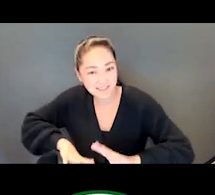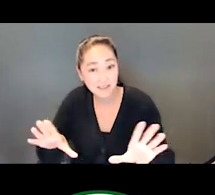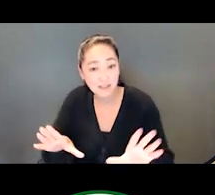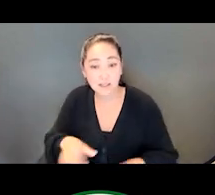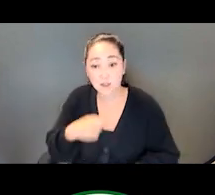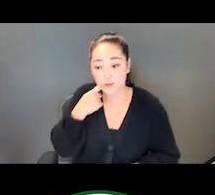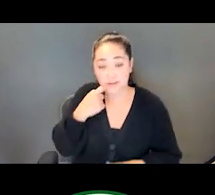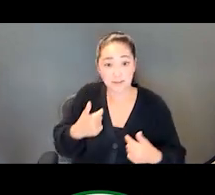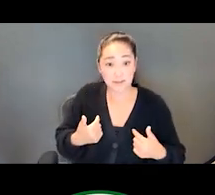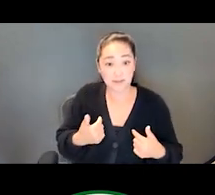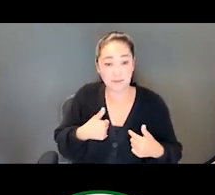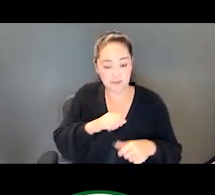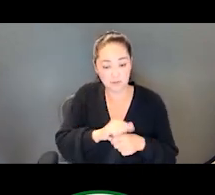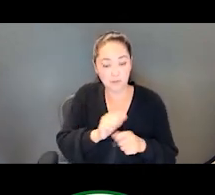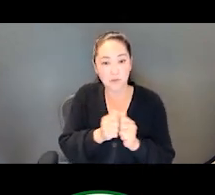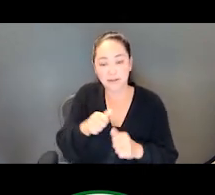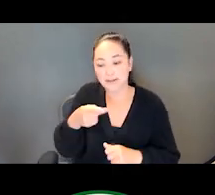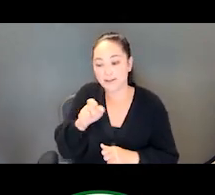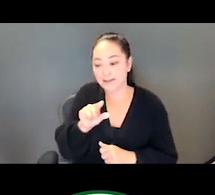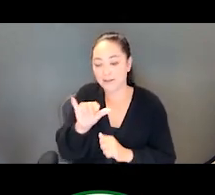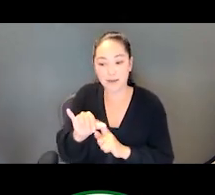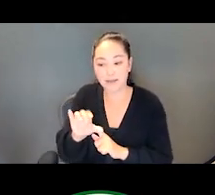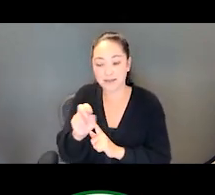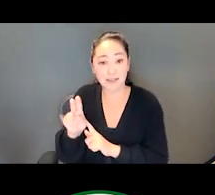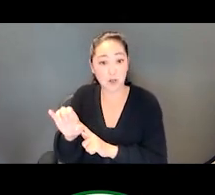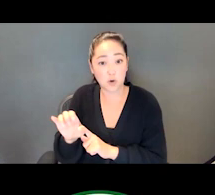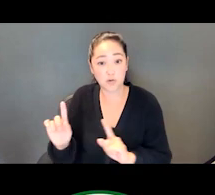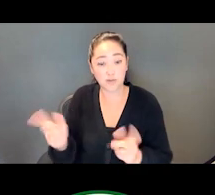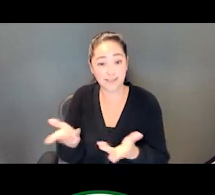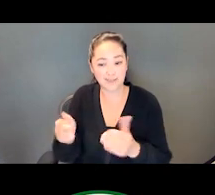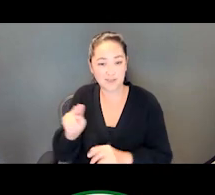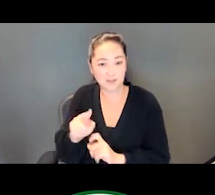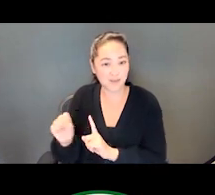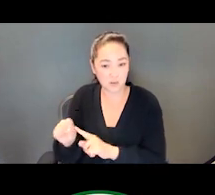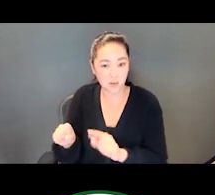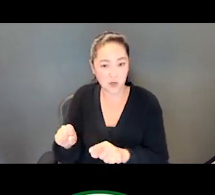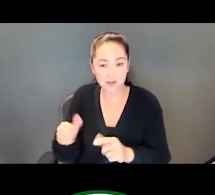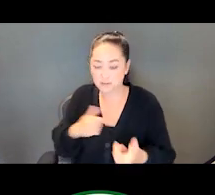It's safe to say almost completely accessible experience for people of all abilities and